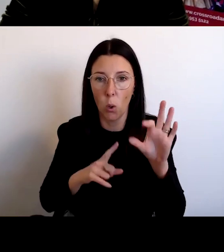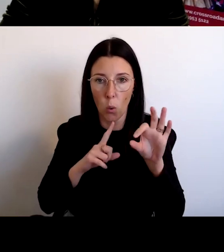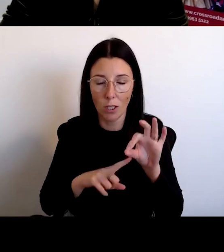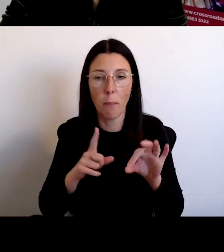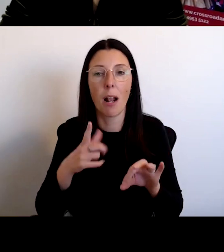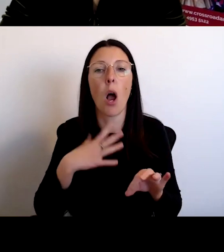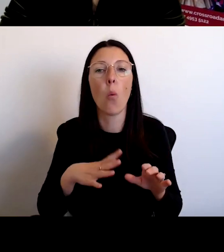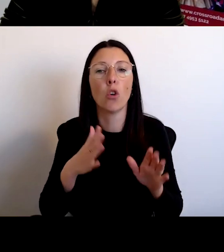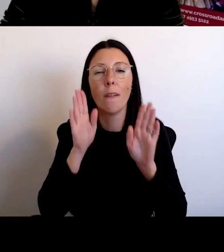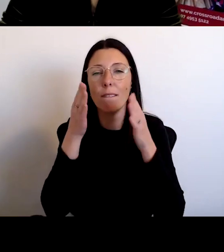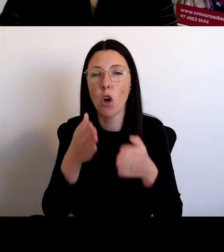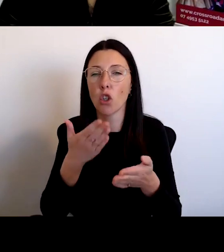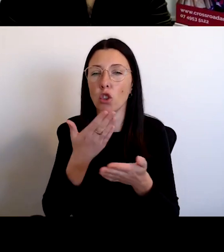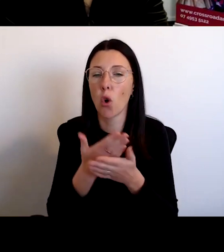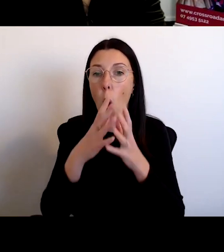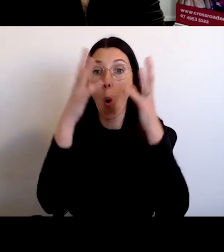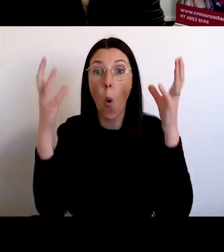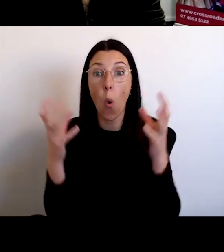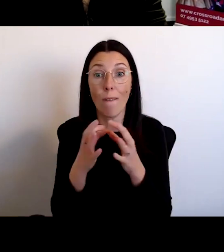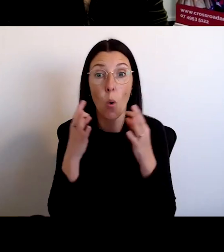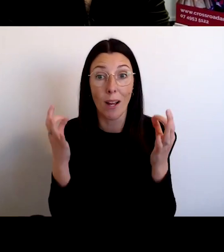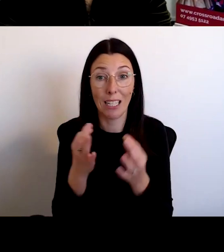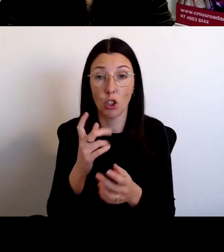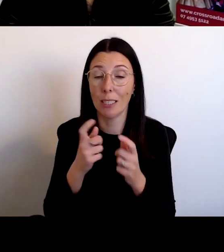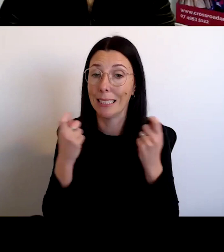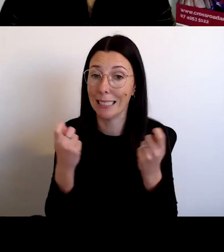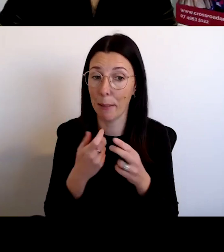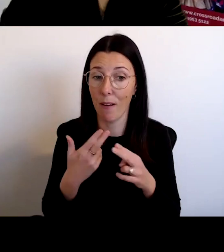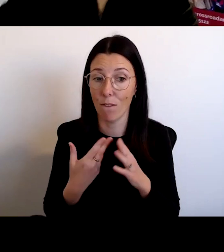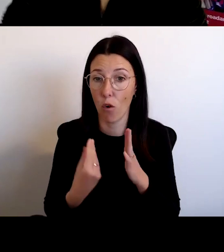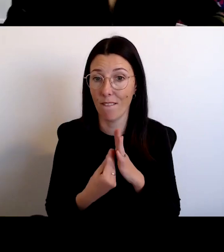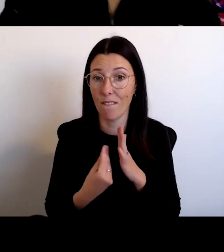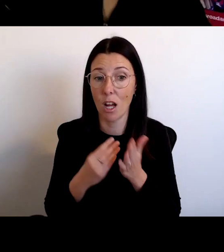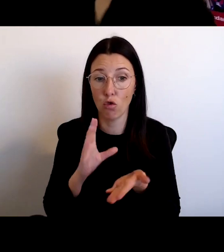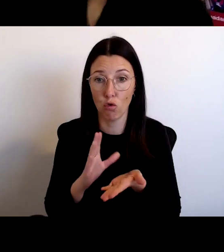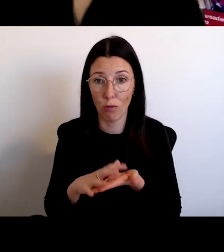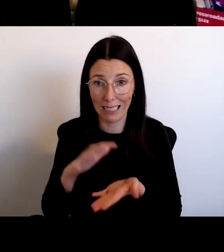a team to fund raise. And maybe, Autumn, while people are putting their questions in the chat,